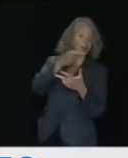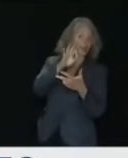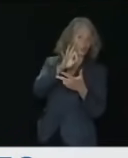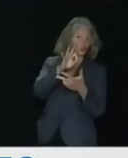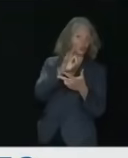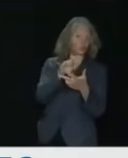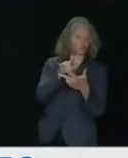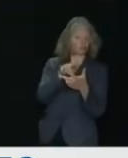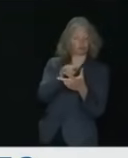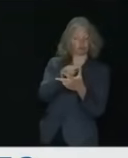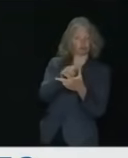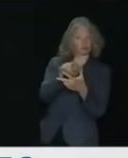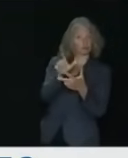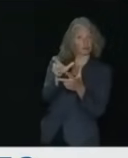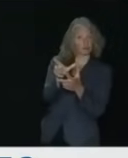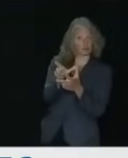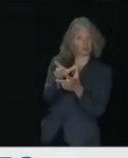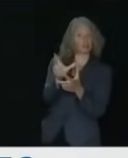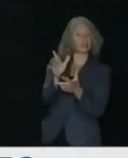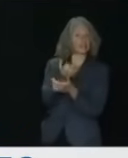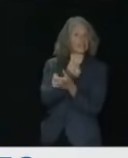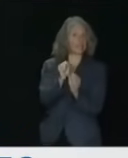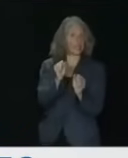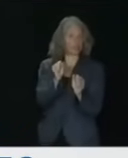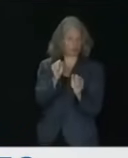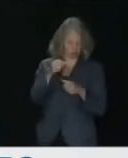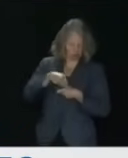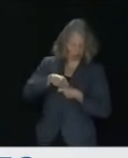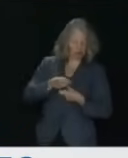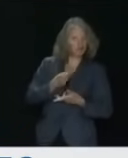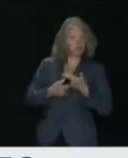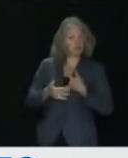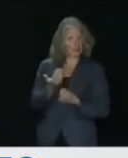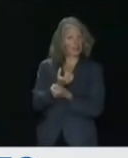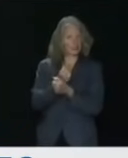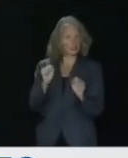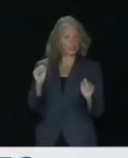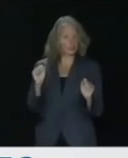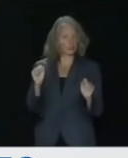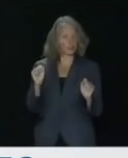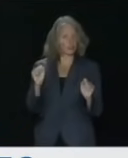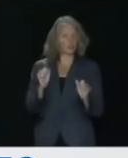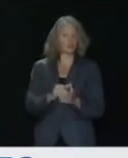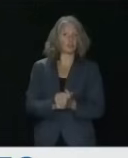SCHEDULE OF ASTRAZENECA FOLLOWED